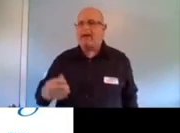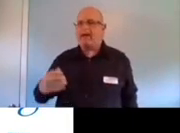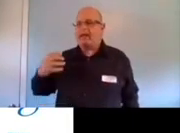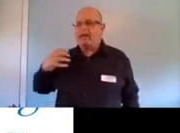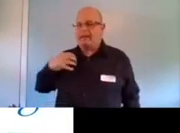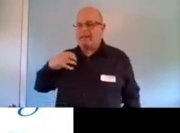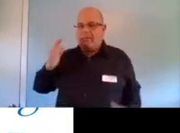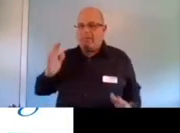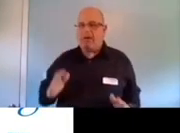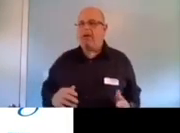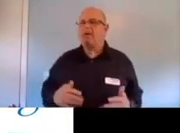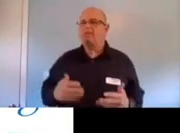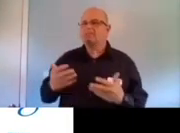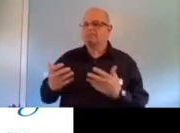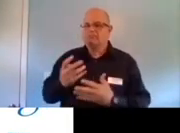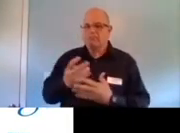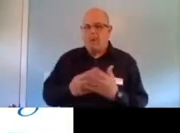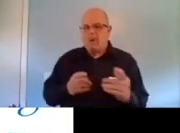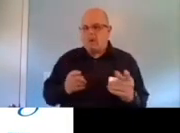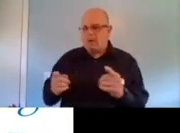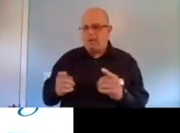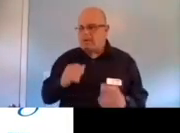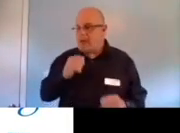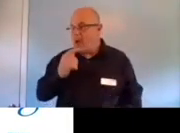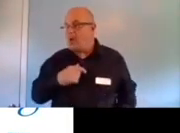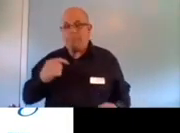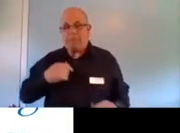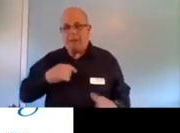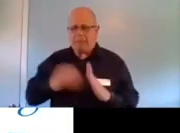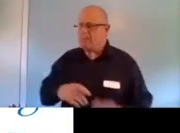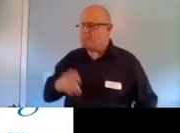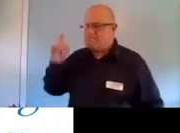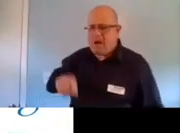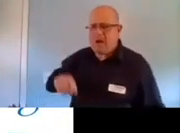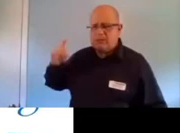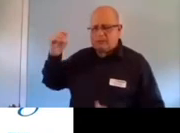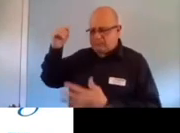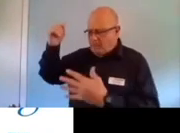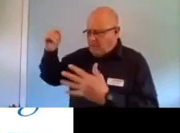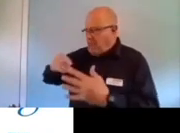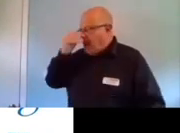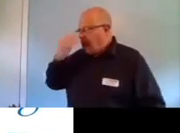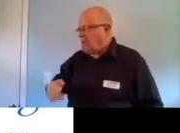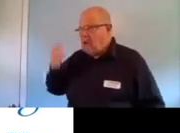permitted to come in and say this is what you have to do, I don't care how much it cost,